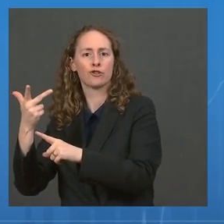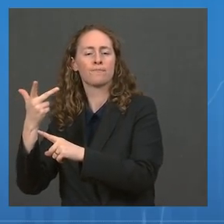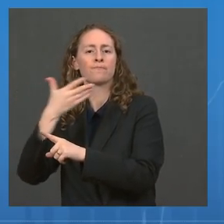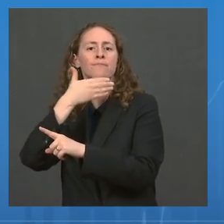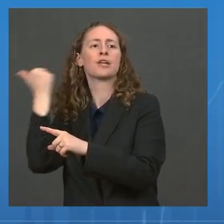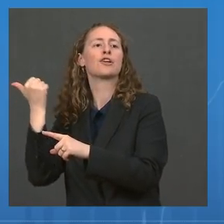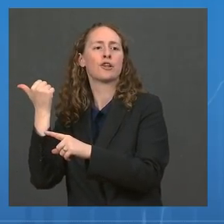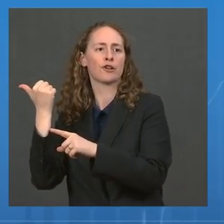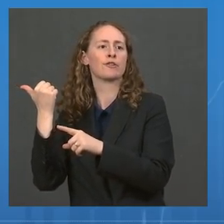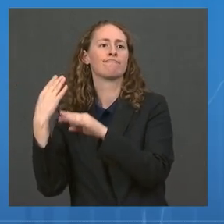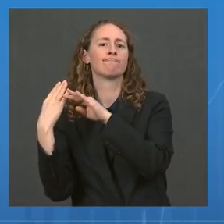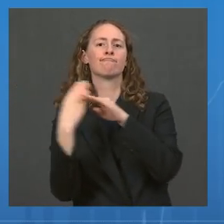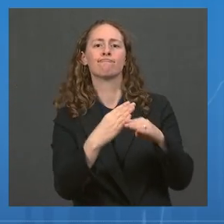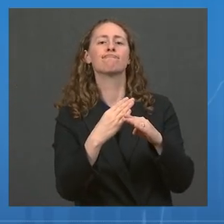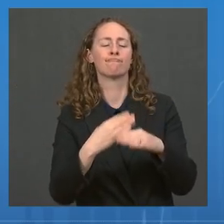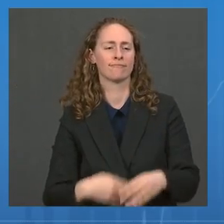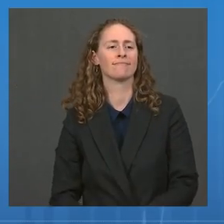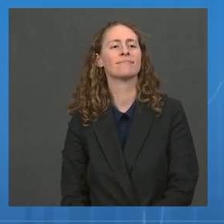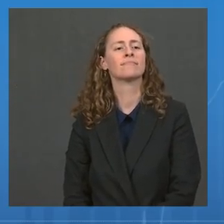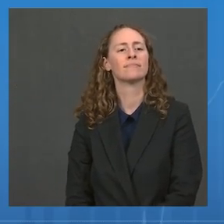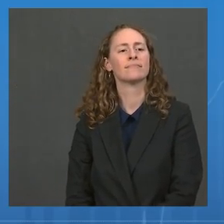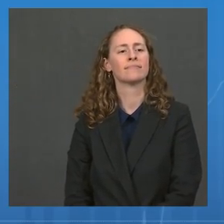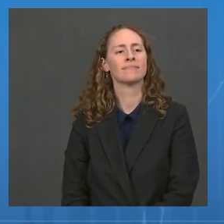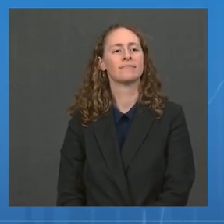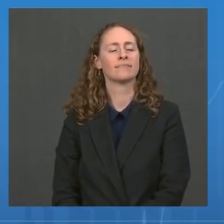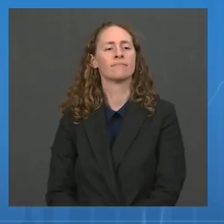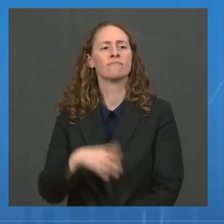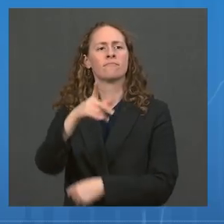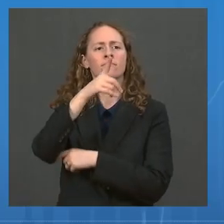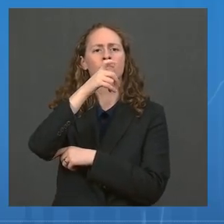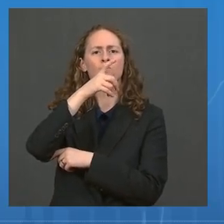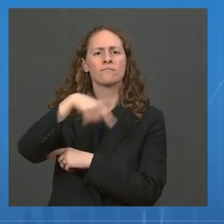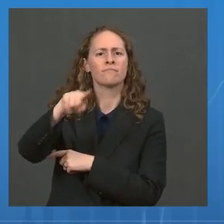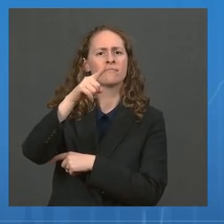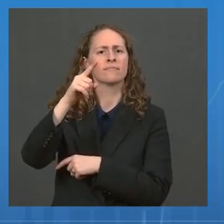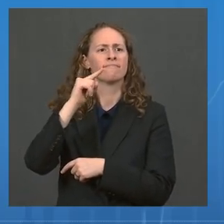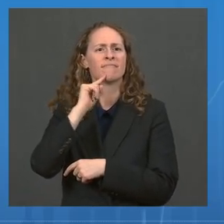and the rate of severe illness was lower by a factor of 19.5.